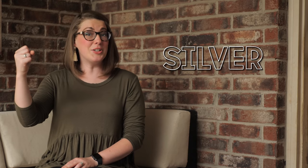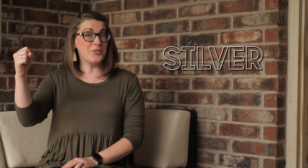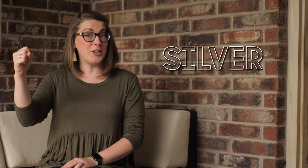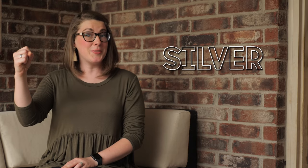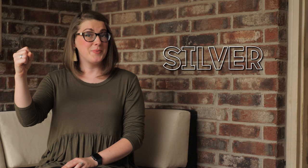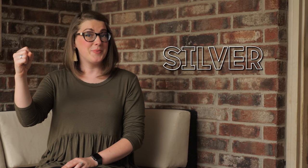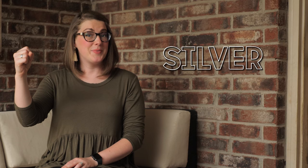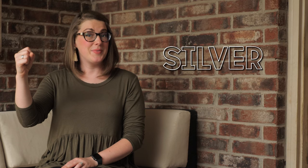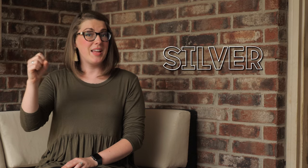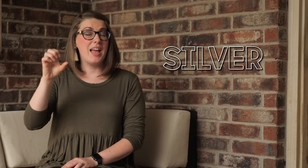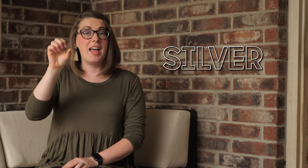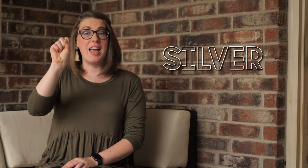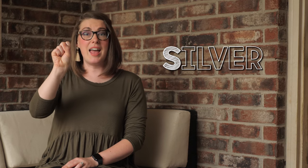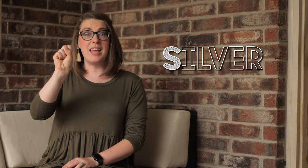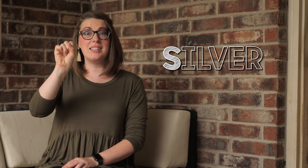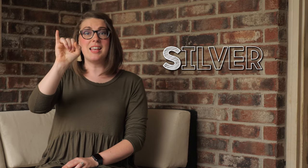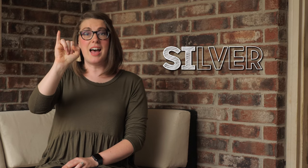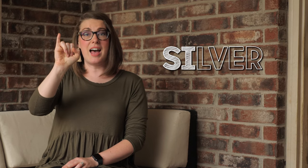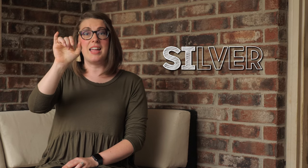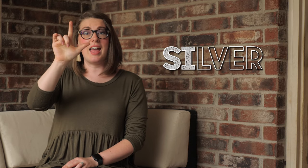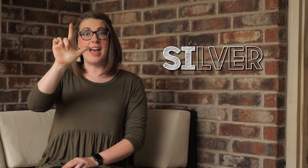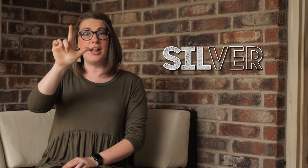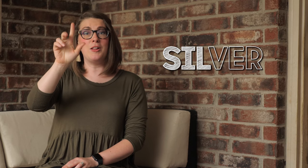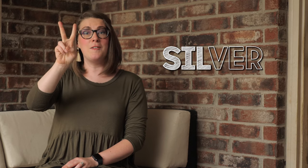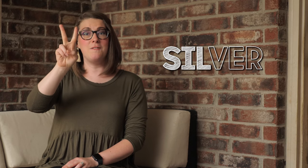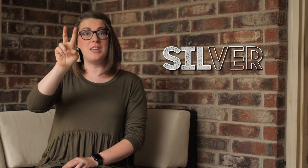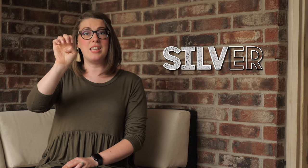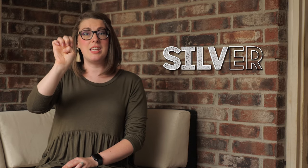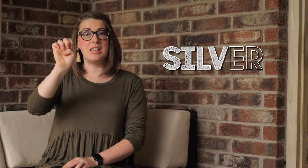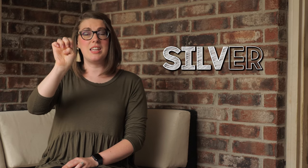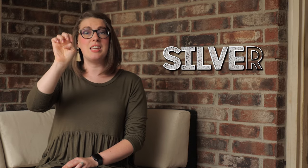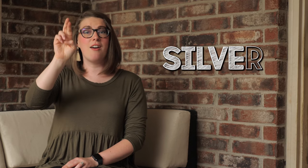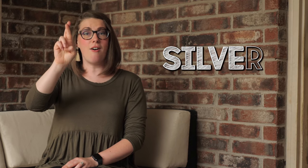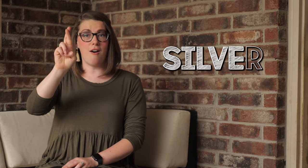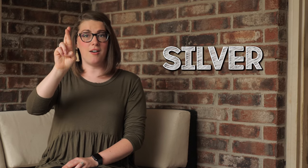Silver S I L V E R